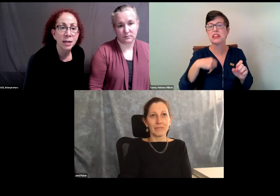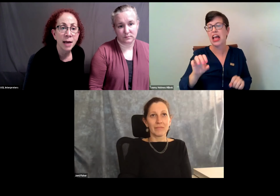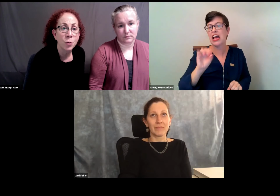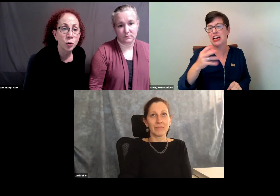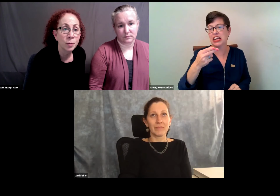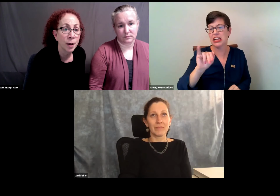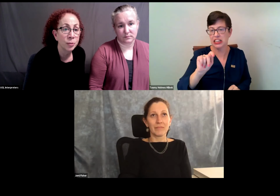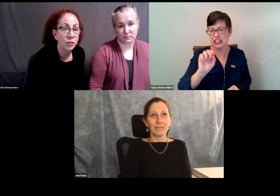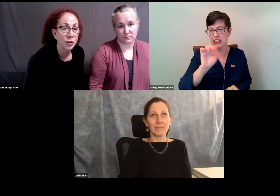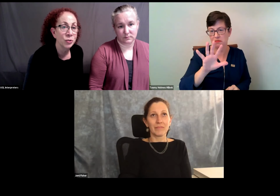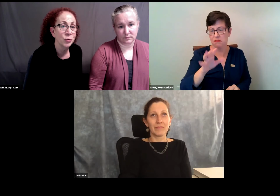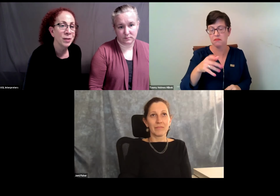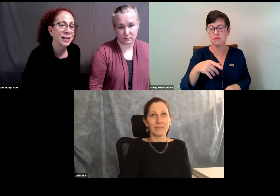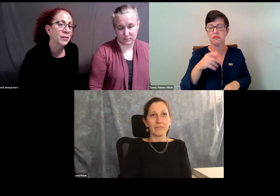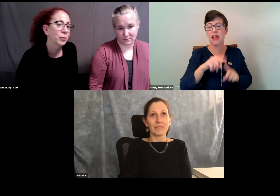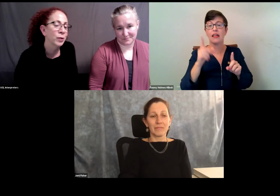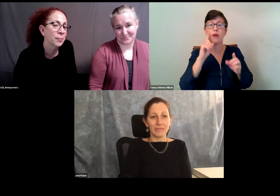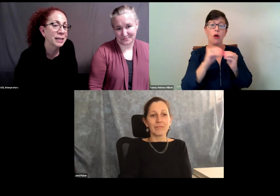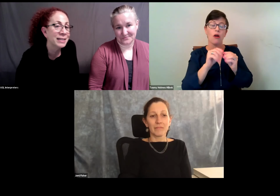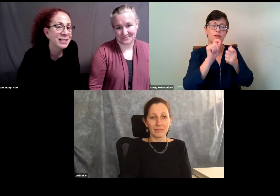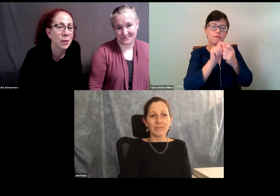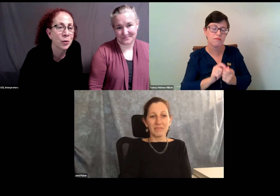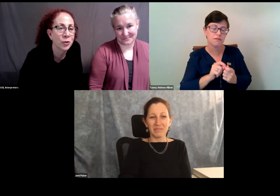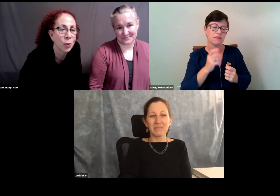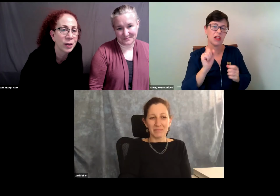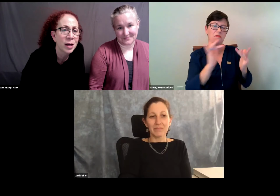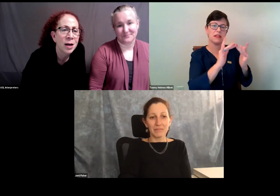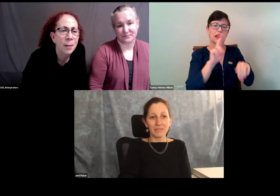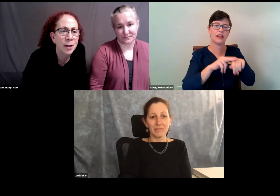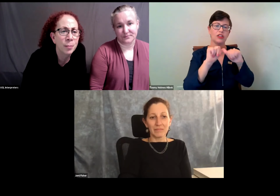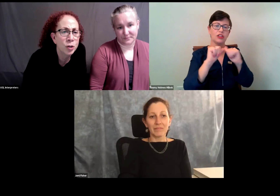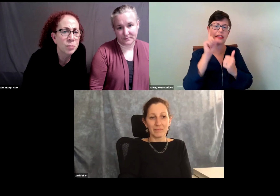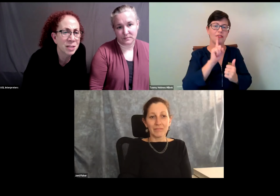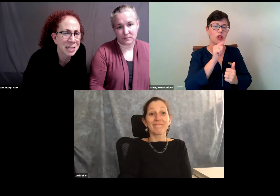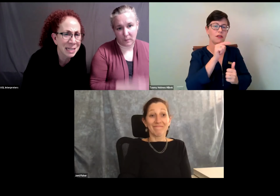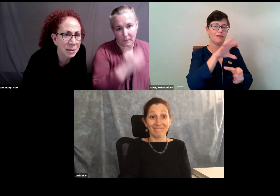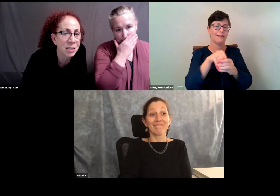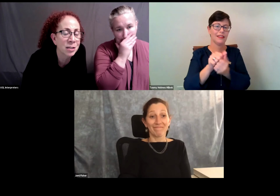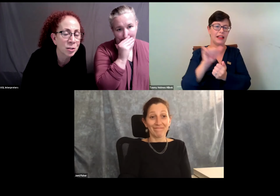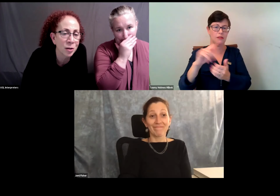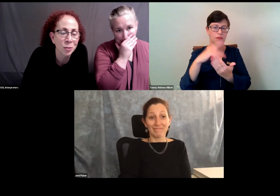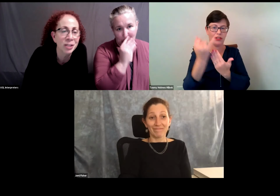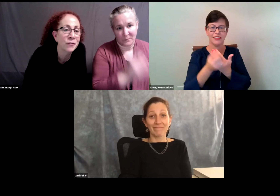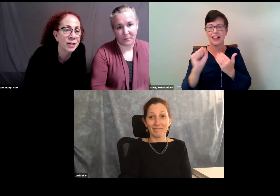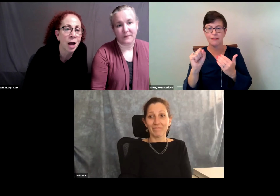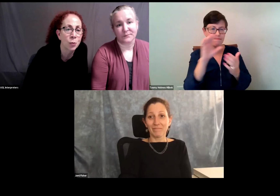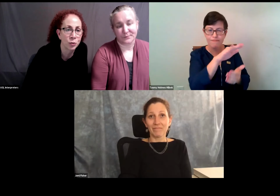and they will be published very soon right give you a couple of hints about where they're going. But more specific specifics, I will